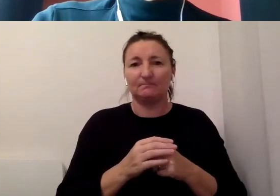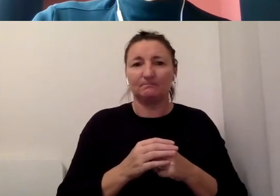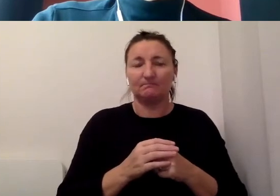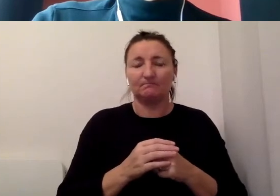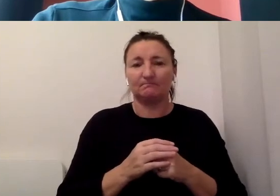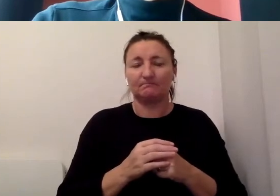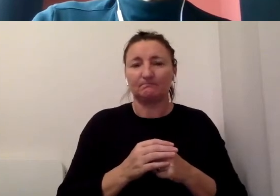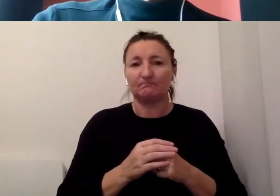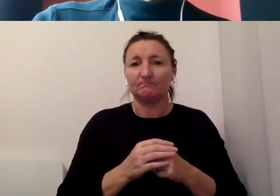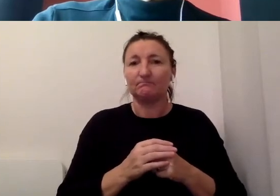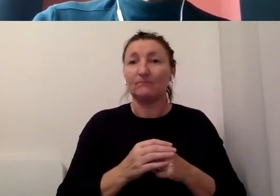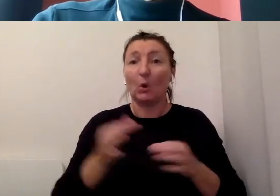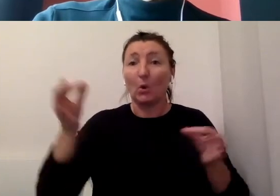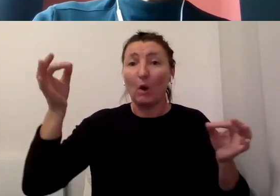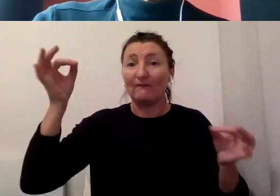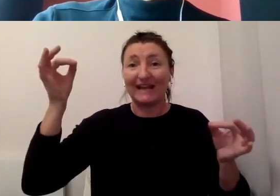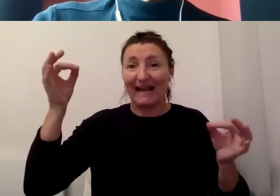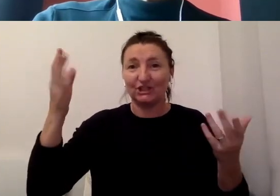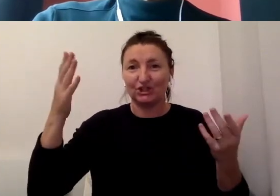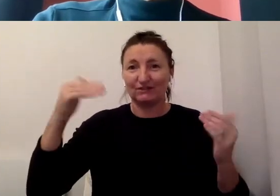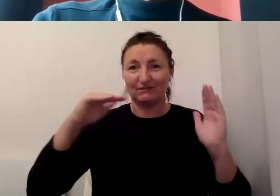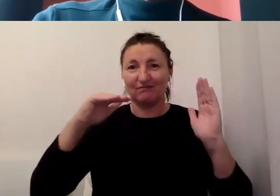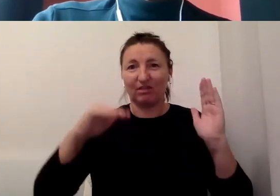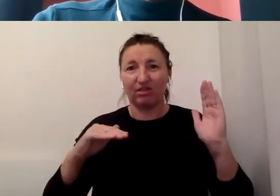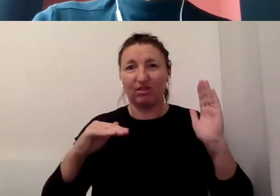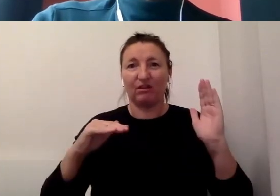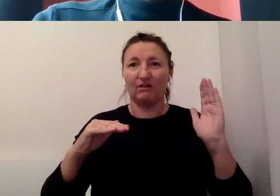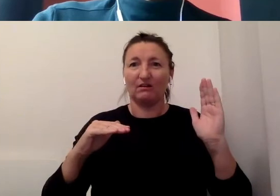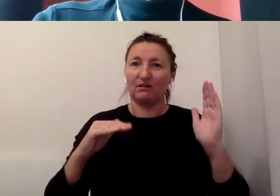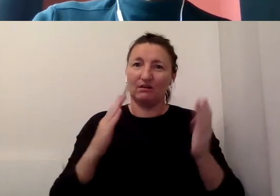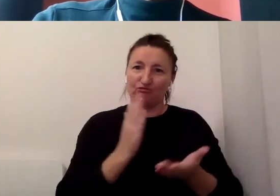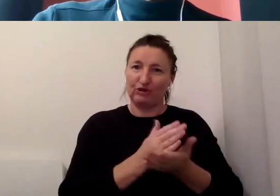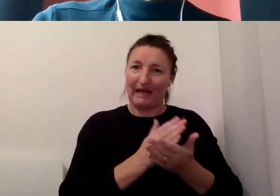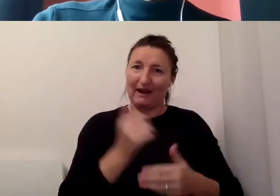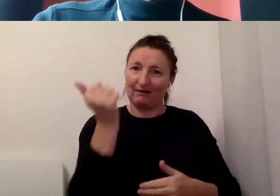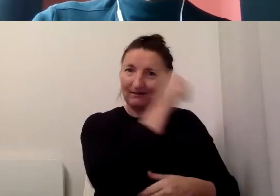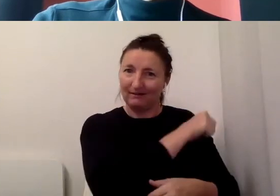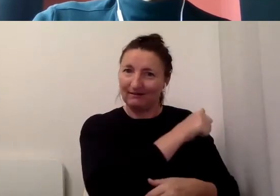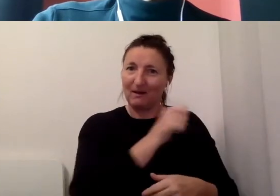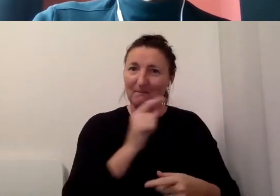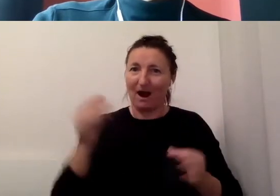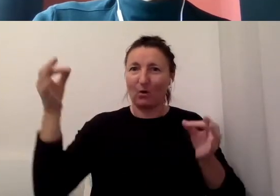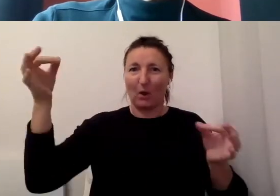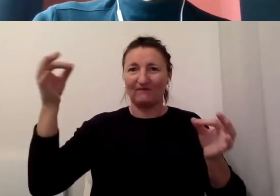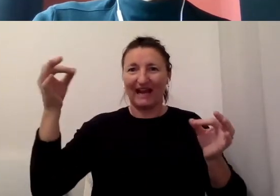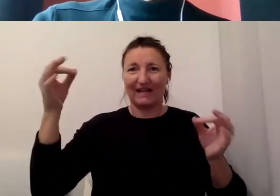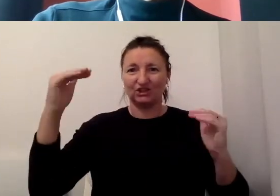qualifications that reflect their abilities because everything's gone wrong, a lot of bullying